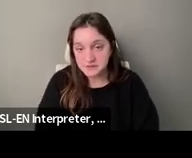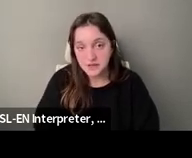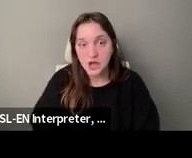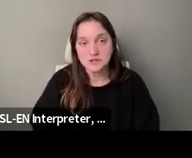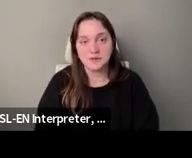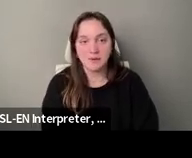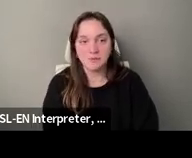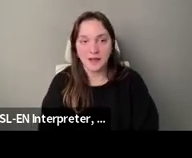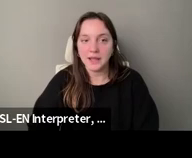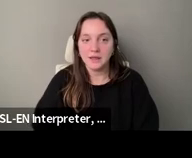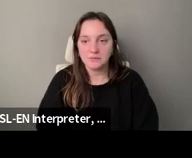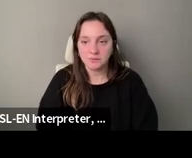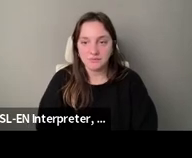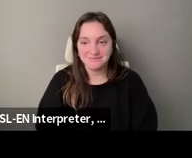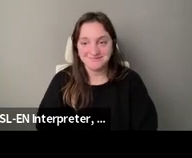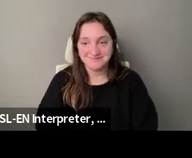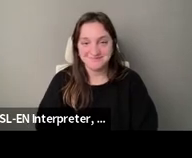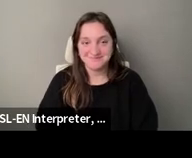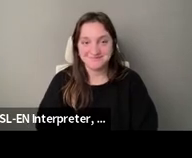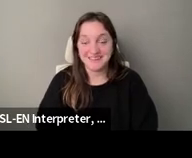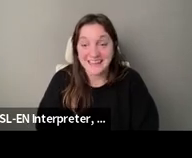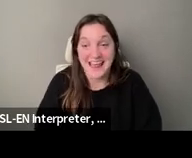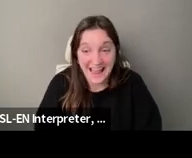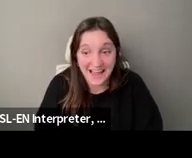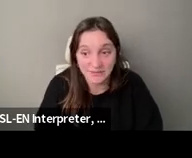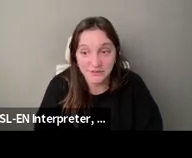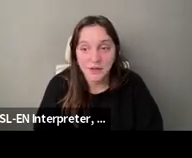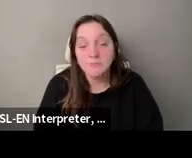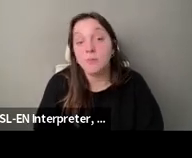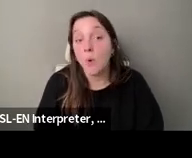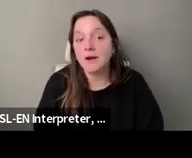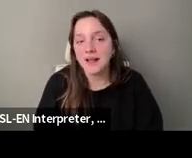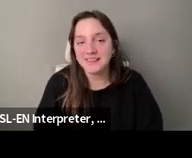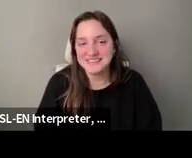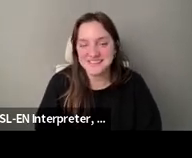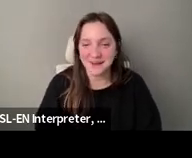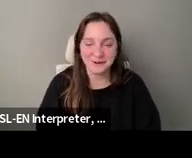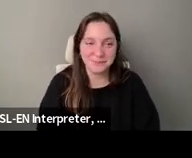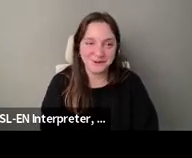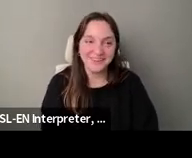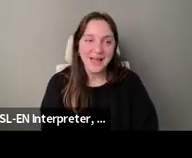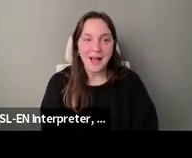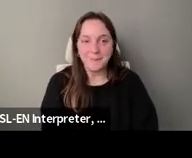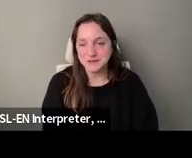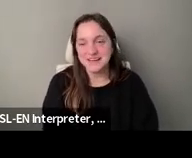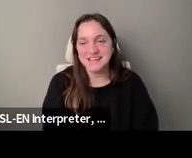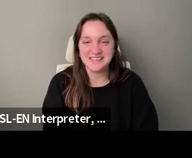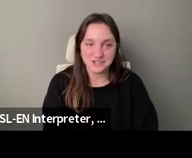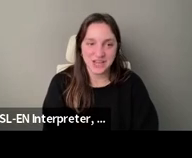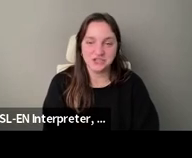systems so that way they can have more at least equitable opportunities to education and to case management and support